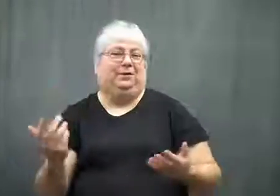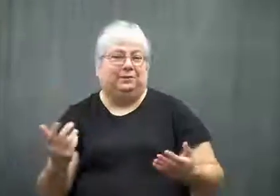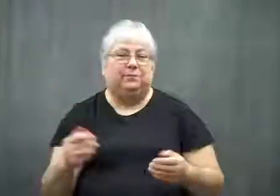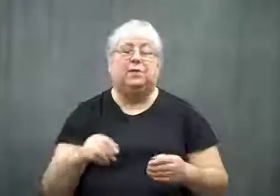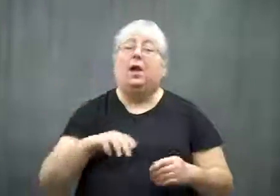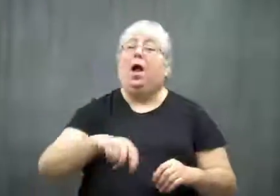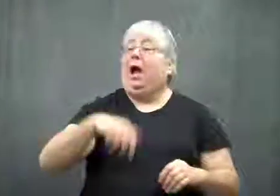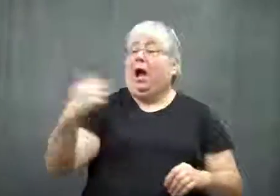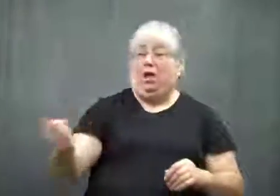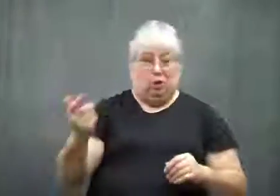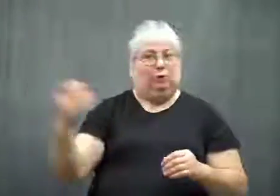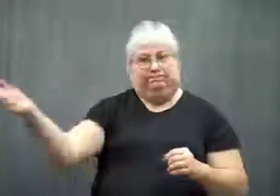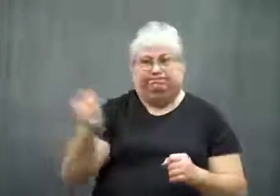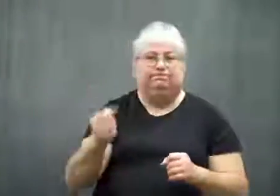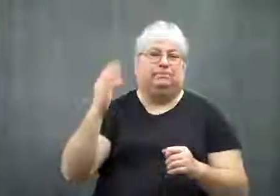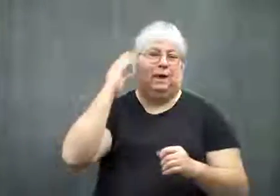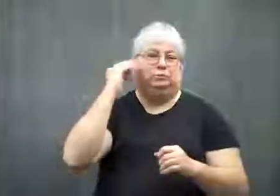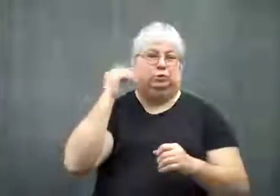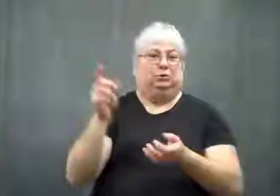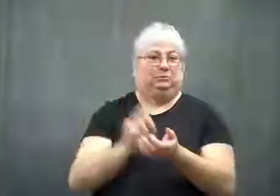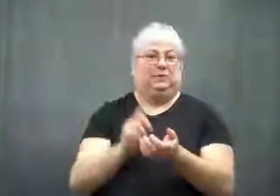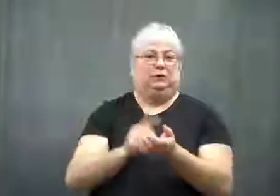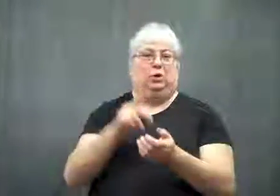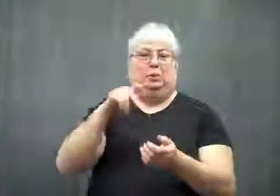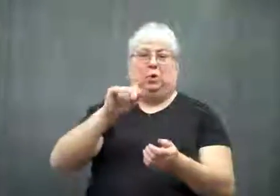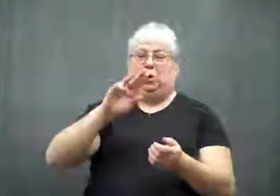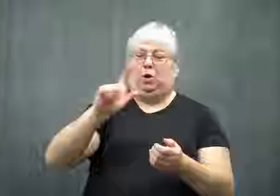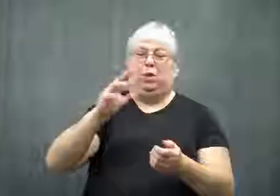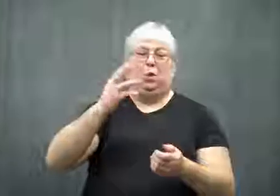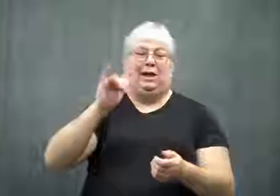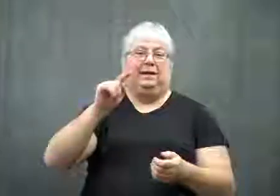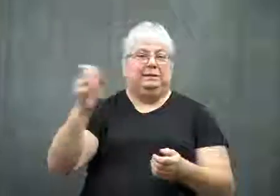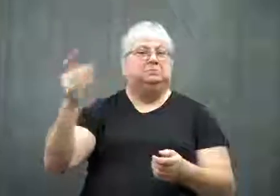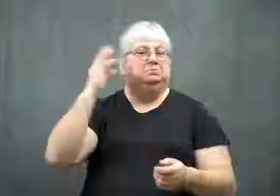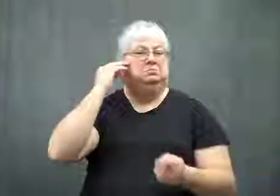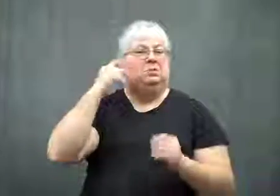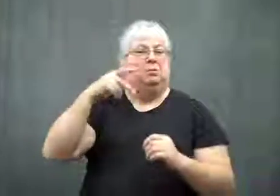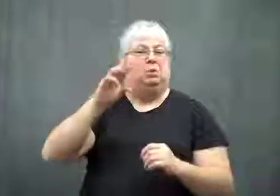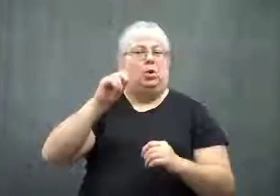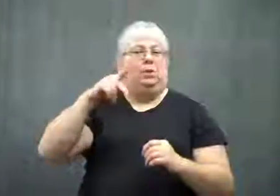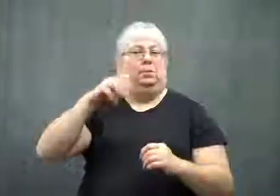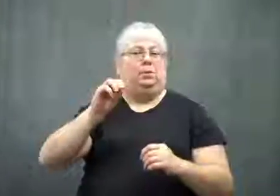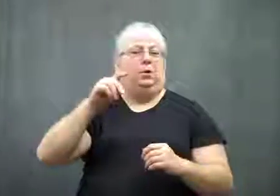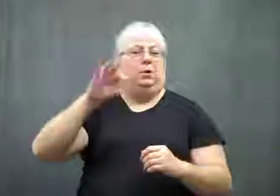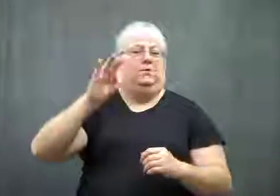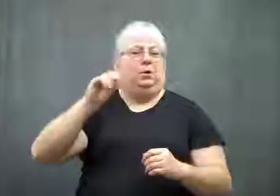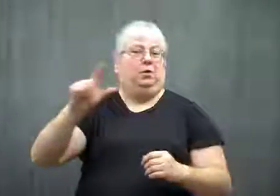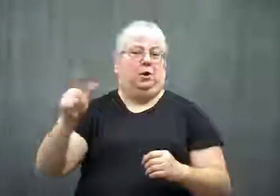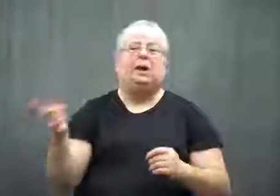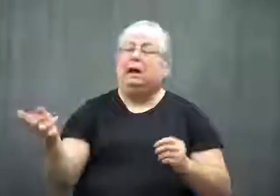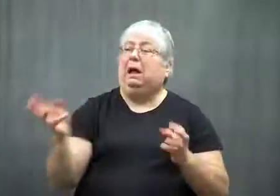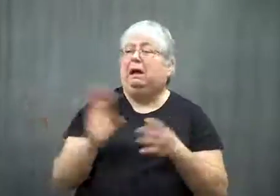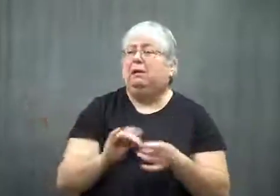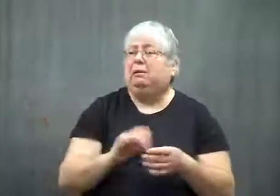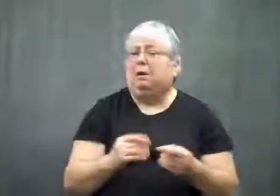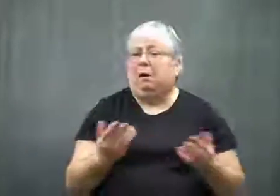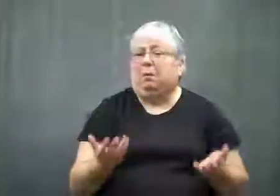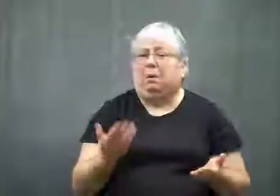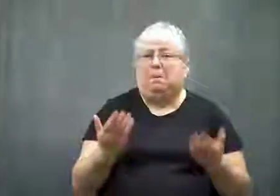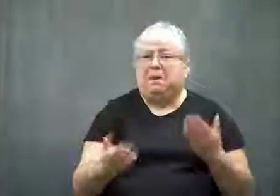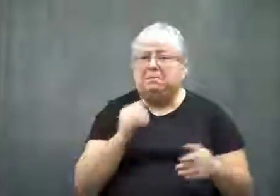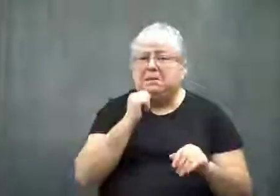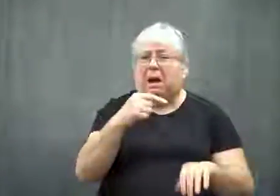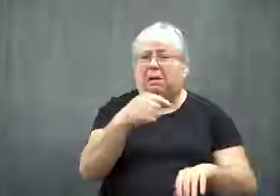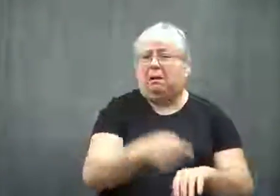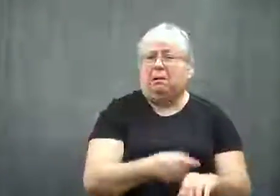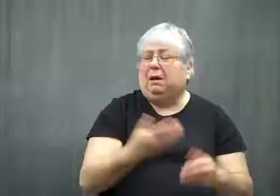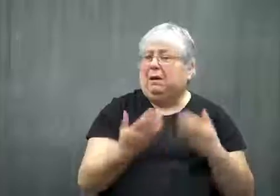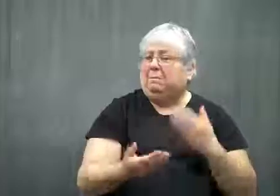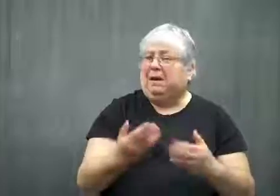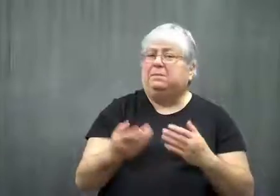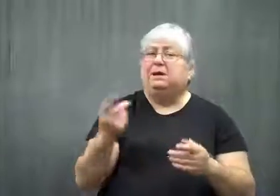The defense called their own Propofol expert, Dr. Paul White.